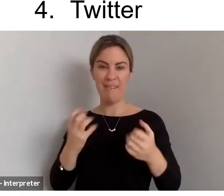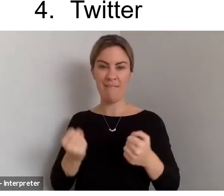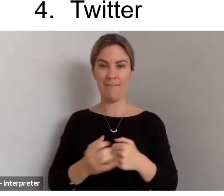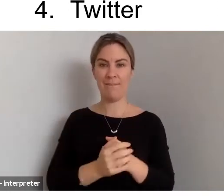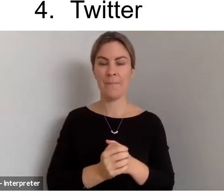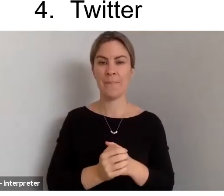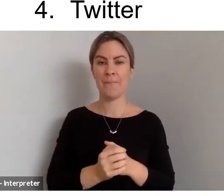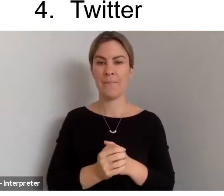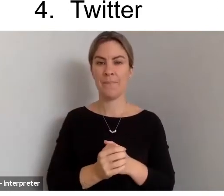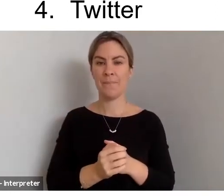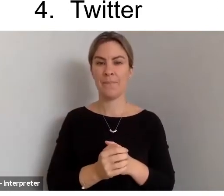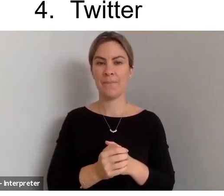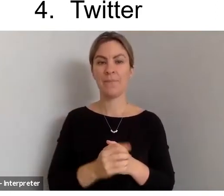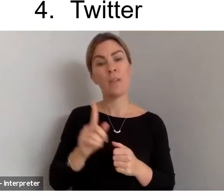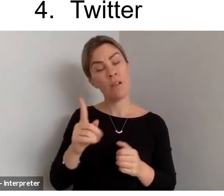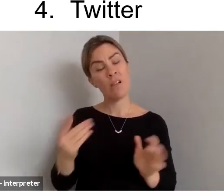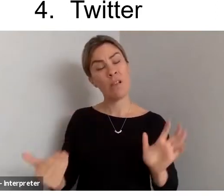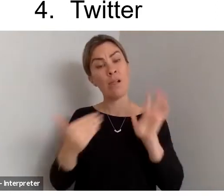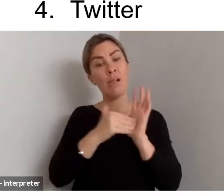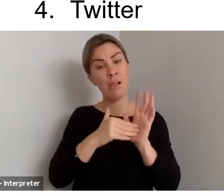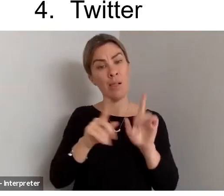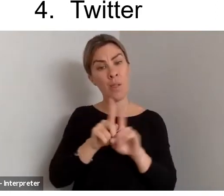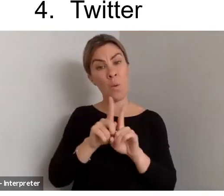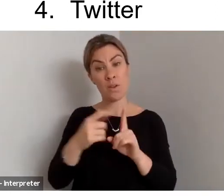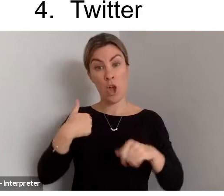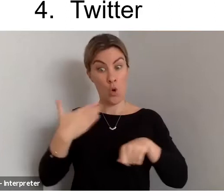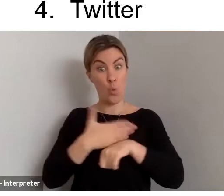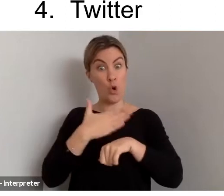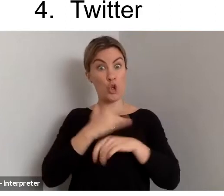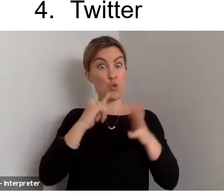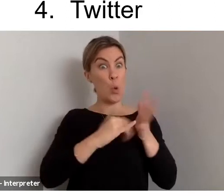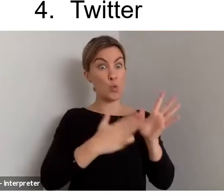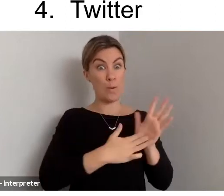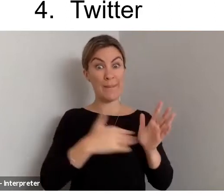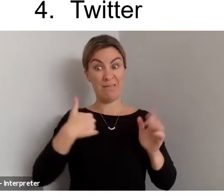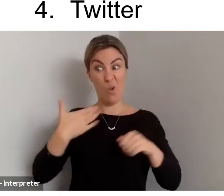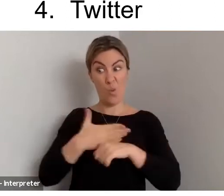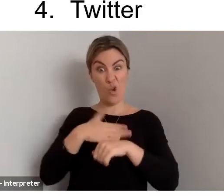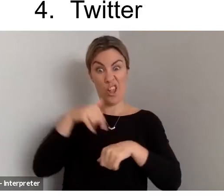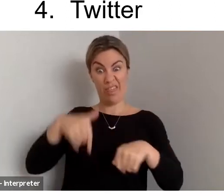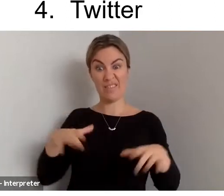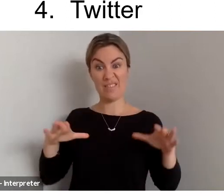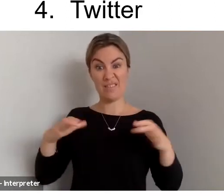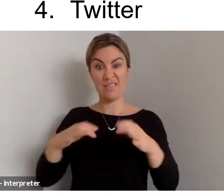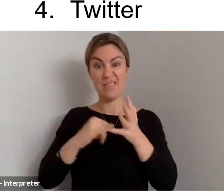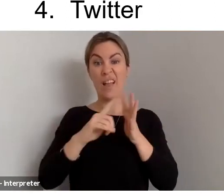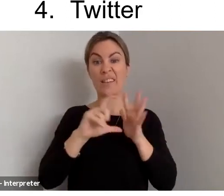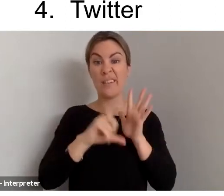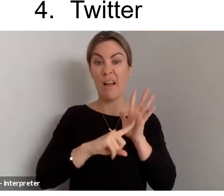Even though I work in social media, in this sector, I spend a lot of